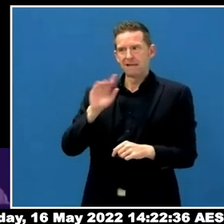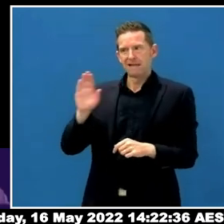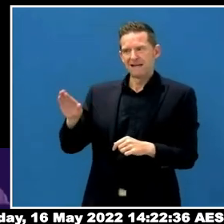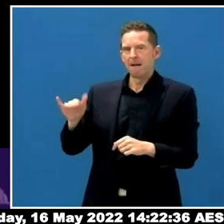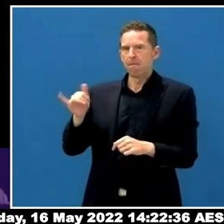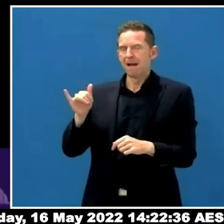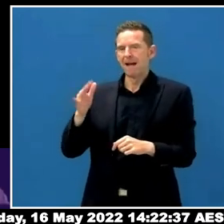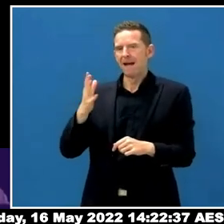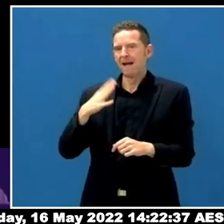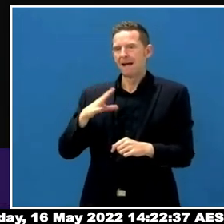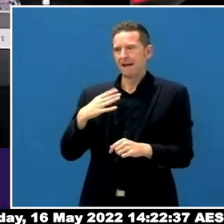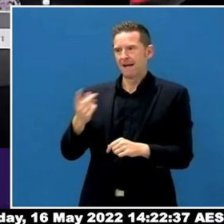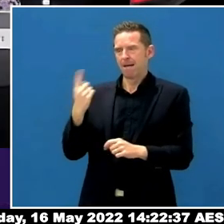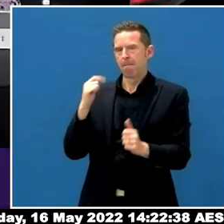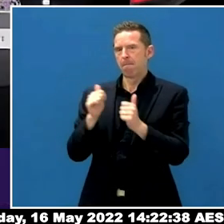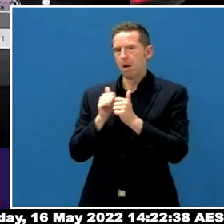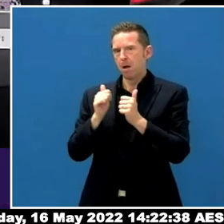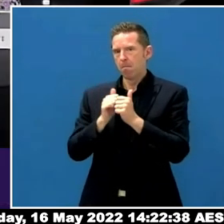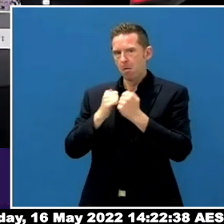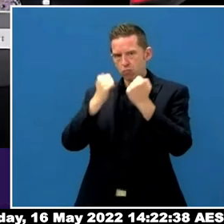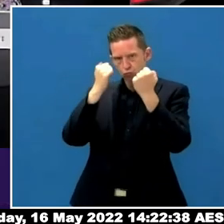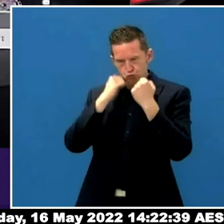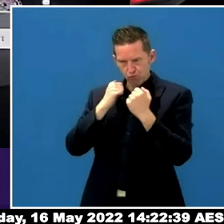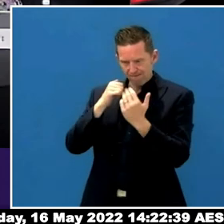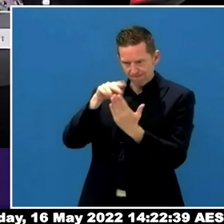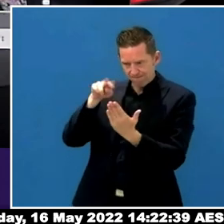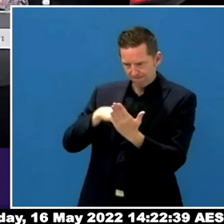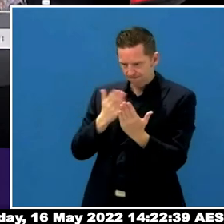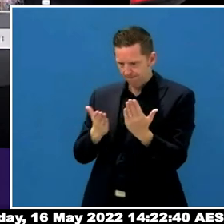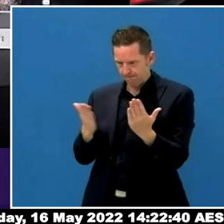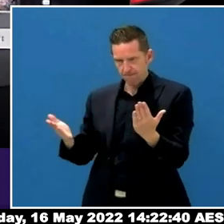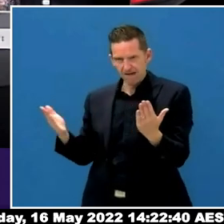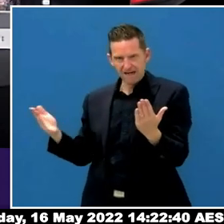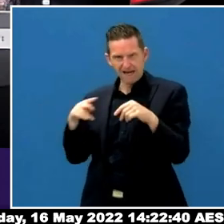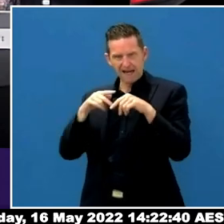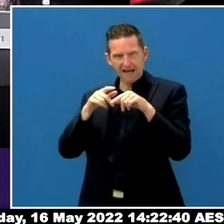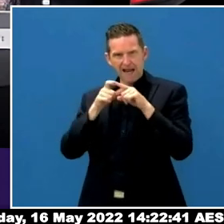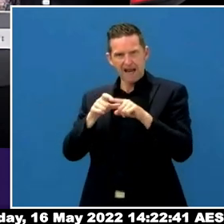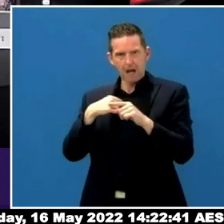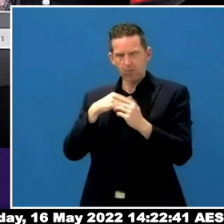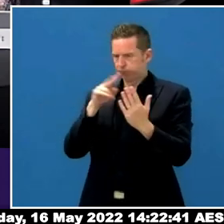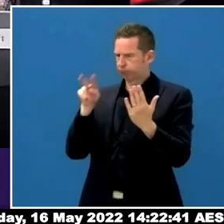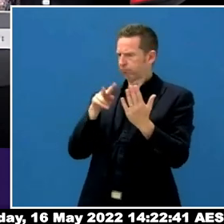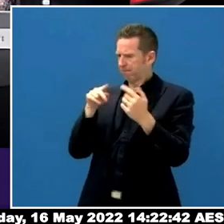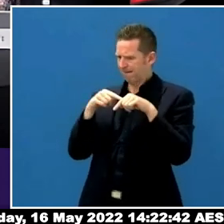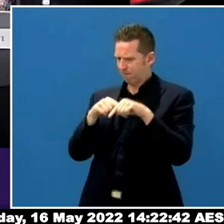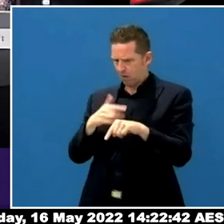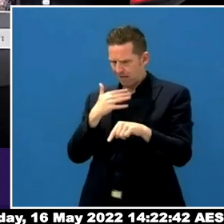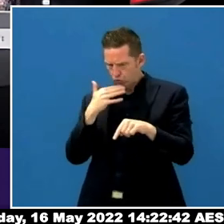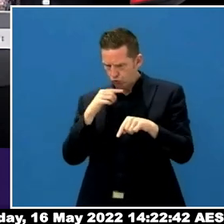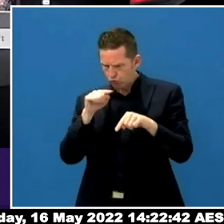very difficult to follow - this is in no way a reflection on Lilly's evidence - but what